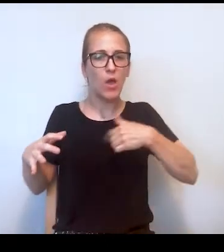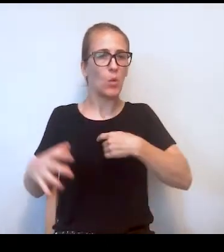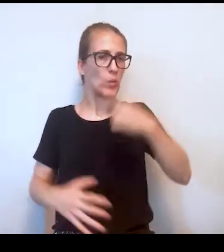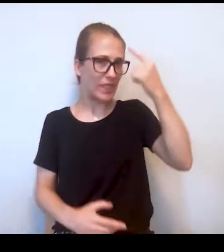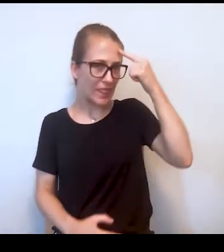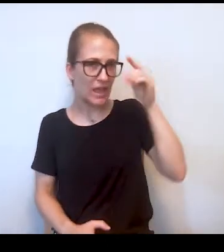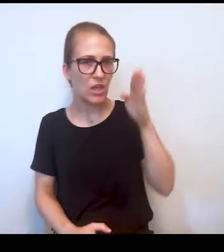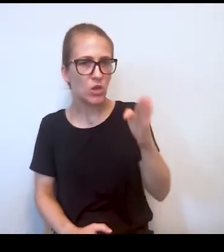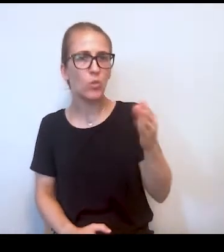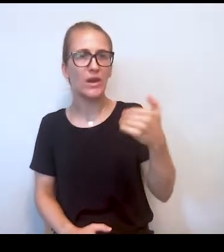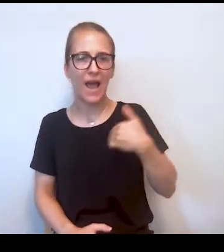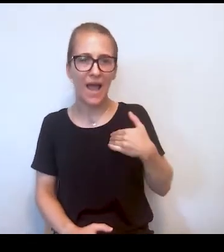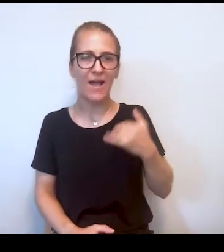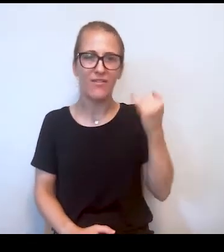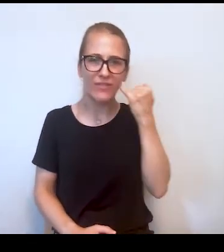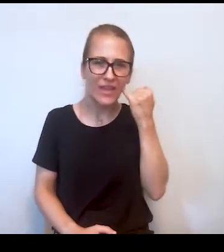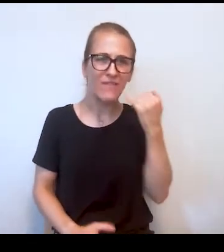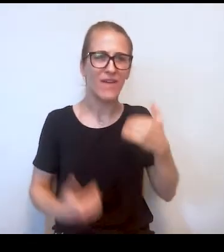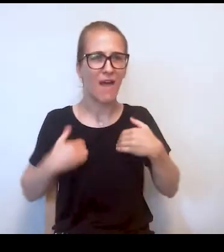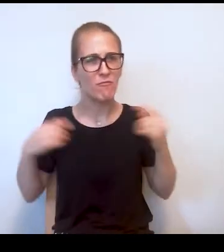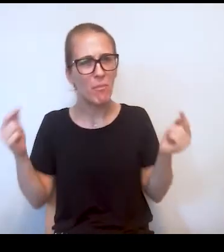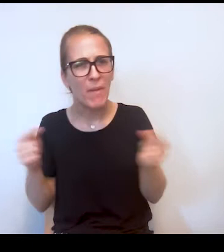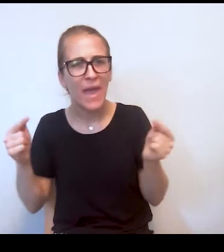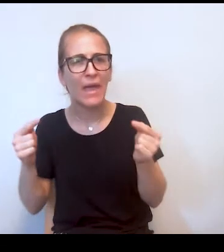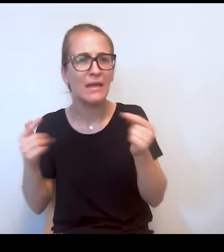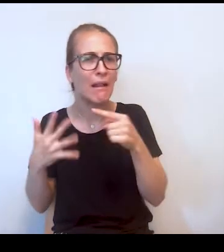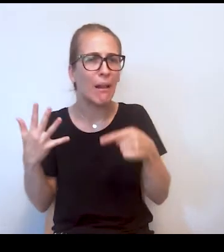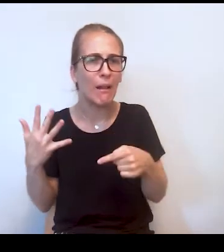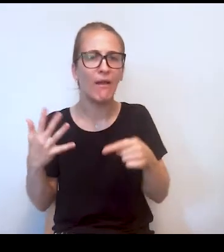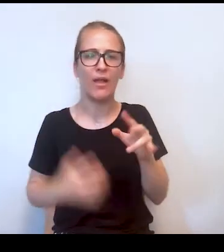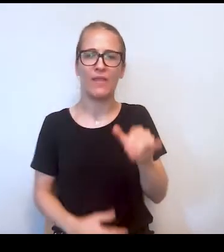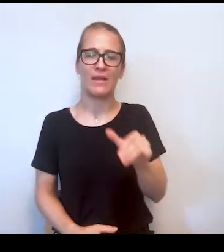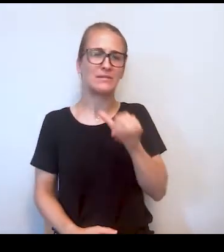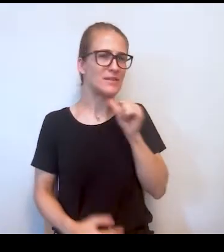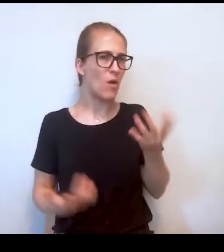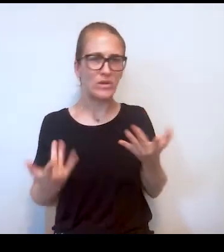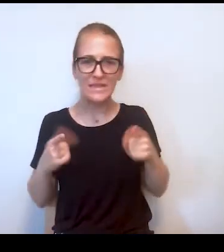or "that's not what's happening to you. You just need to strengthen."